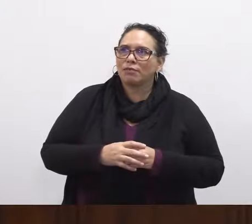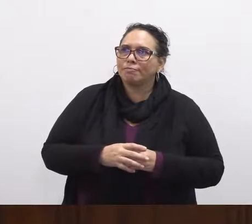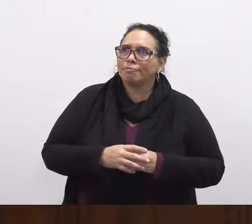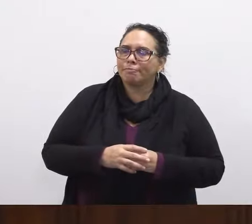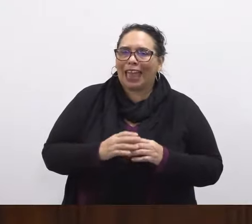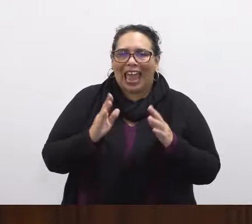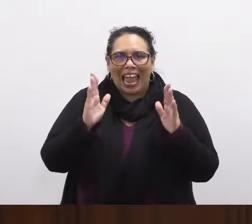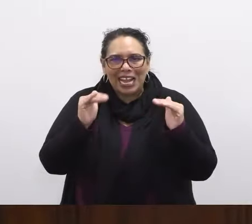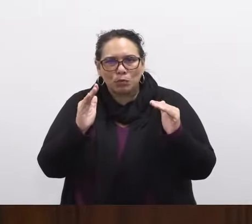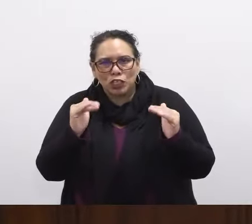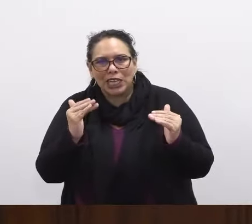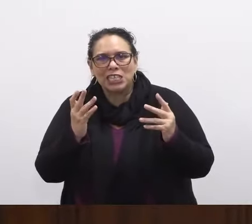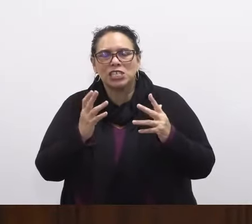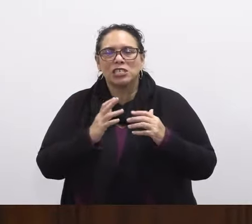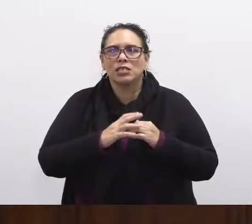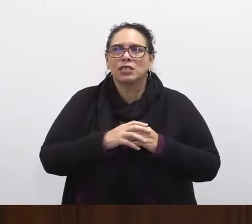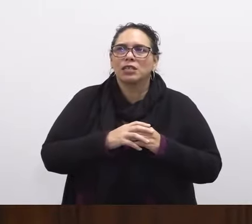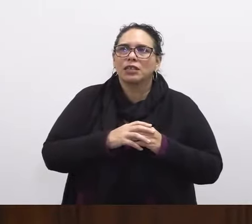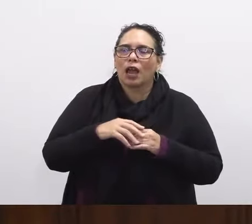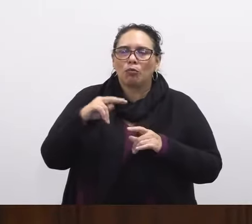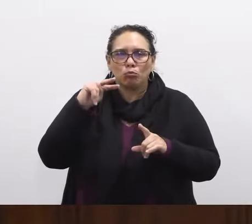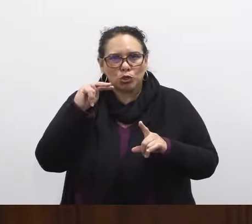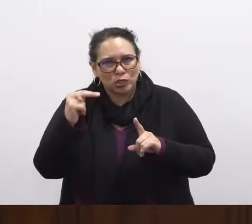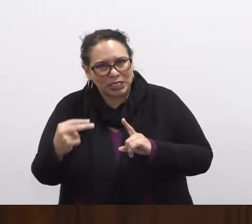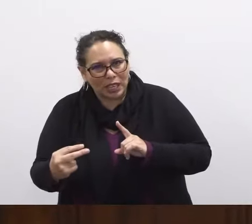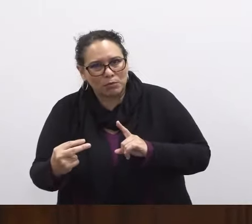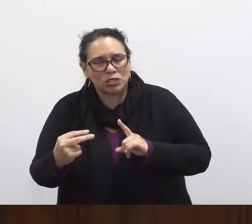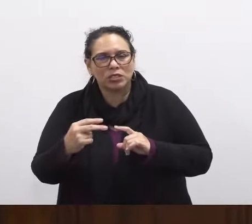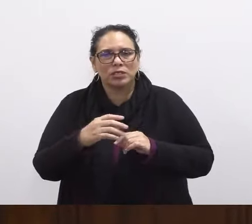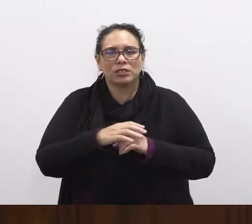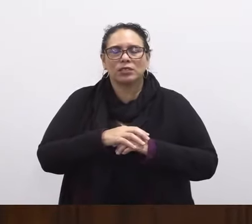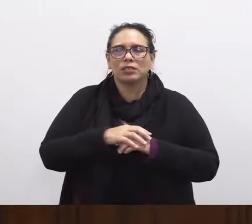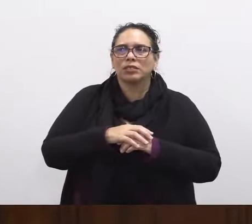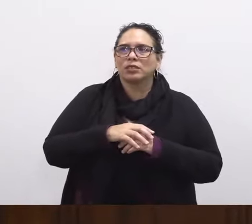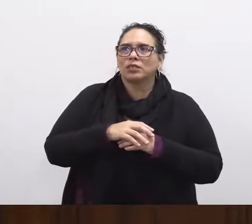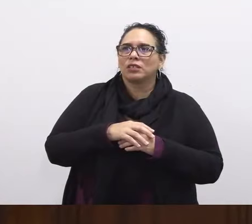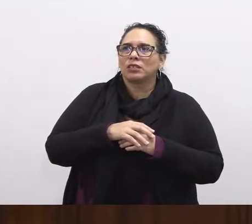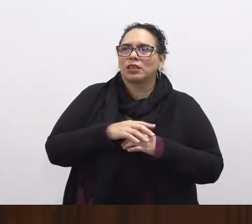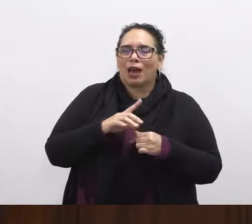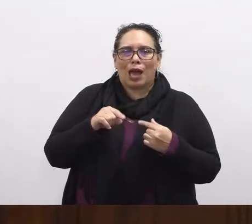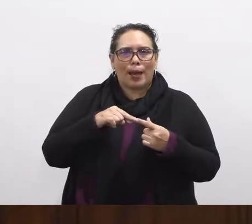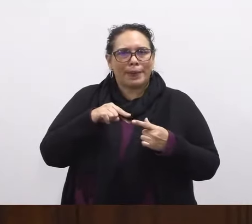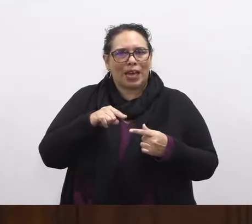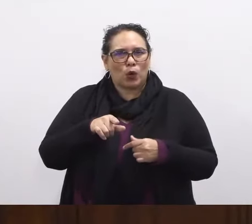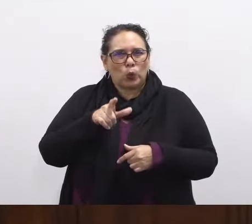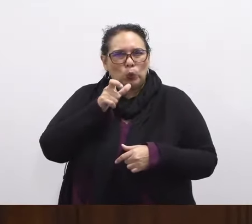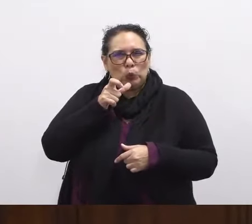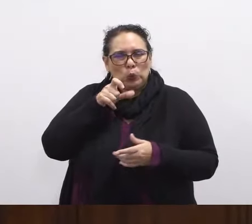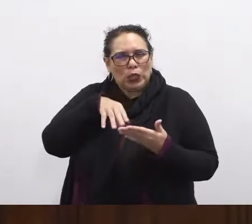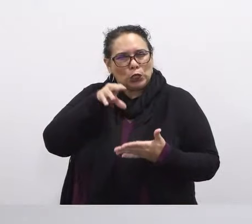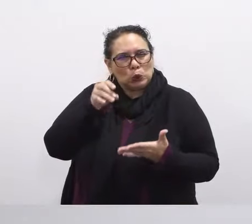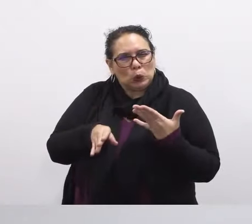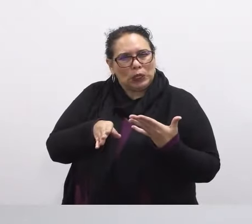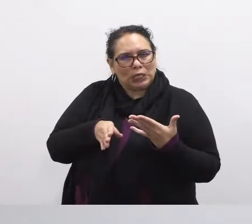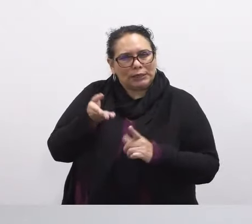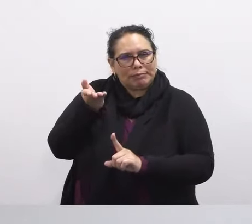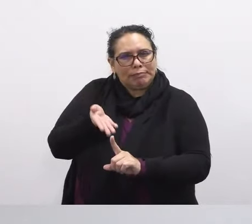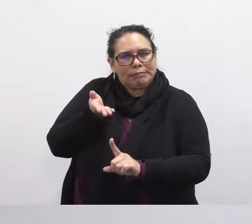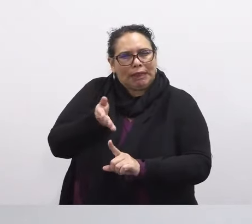and perceptions and perspectives about the students and the individual at the school,